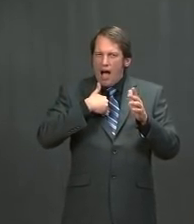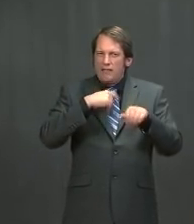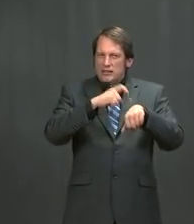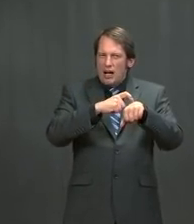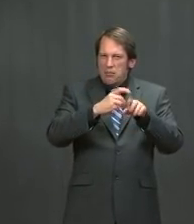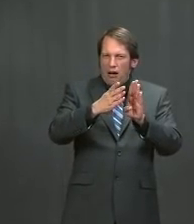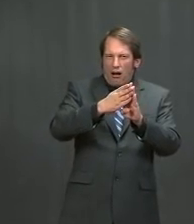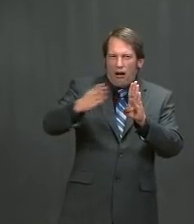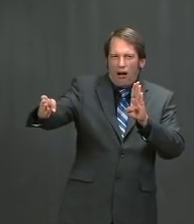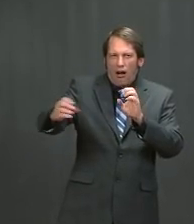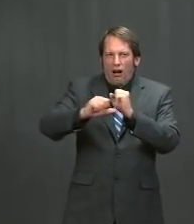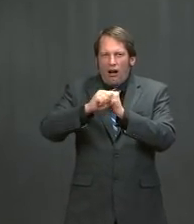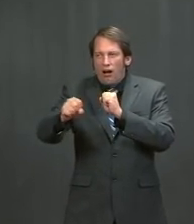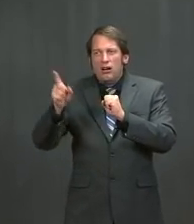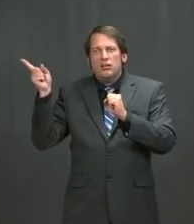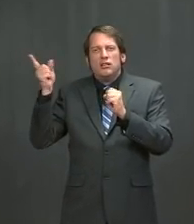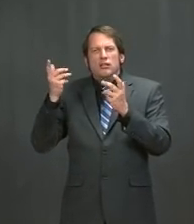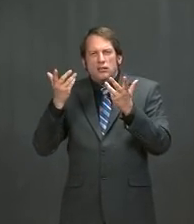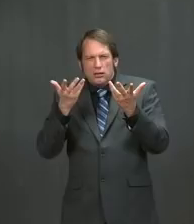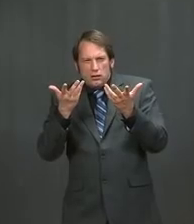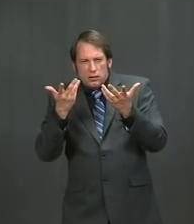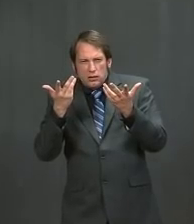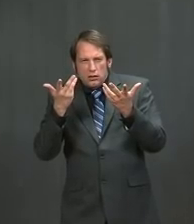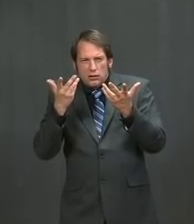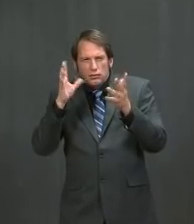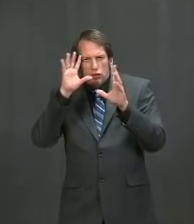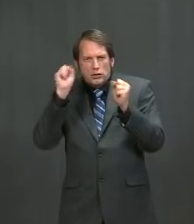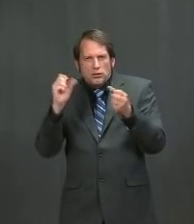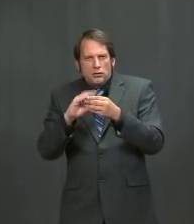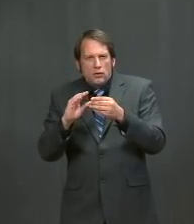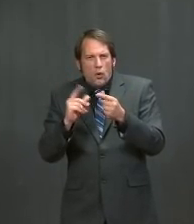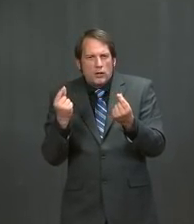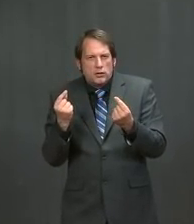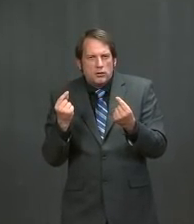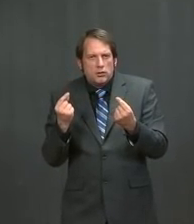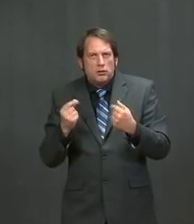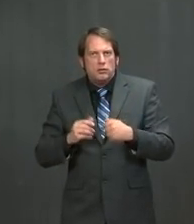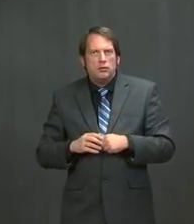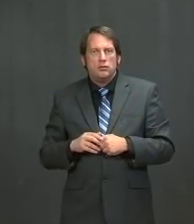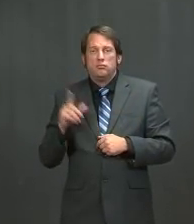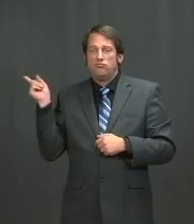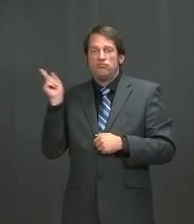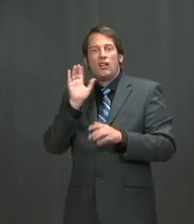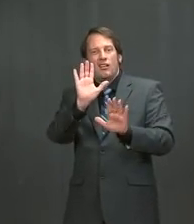Ms. Psaki: Well, fundamentally, the President doesn't believe it should be made harder to vote; he believes it should be easier.